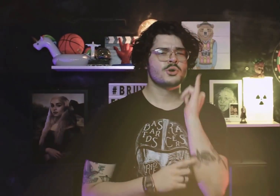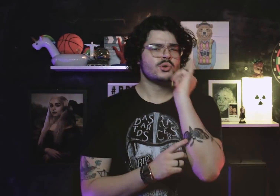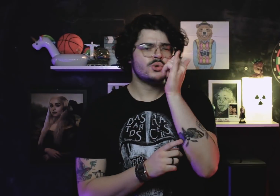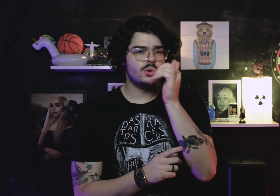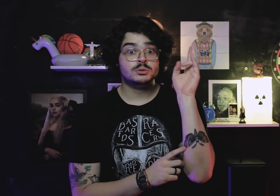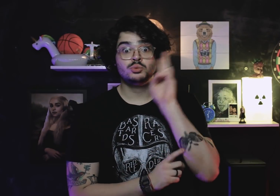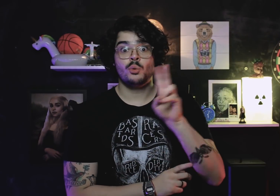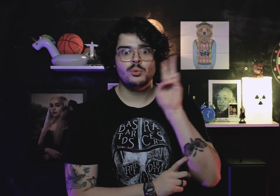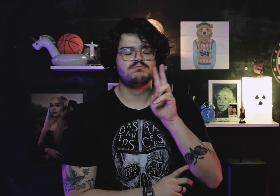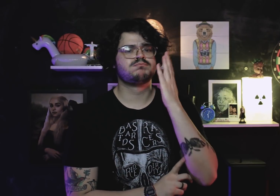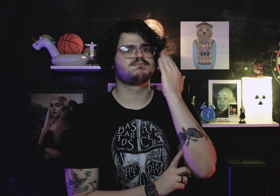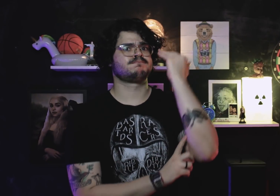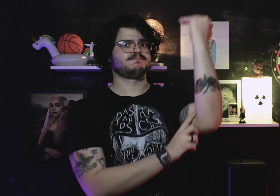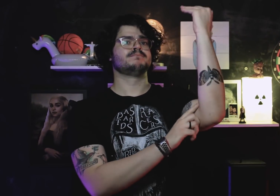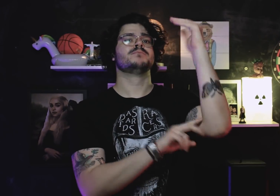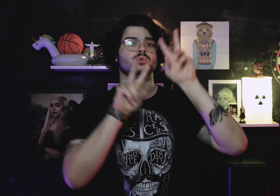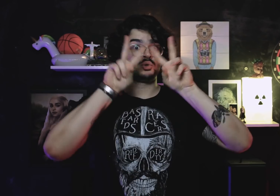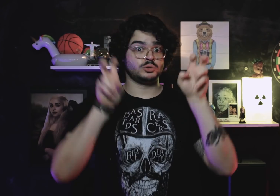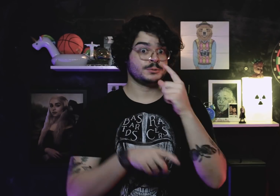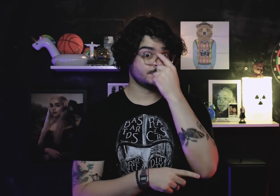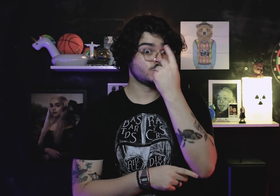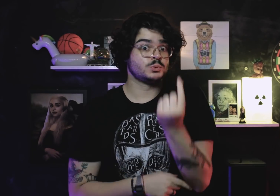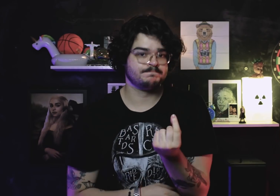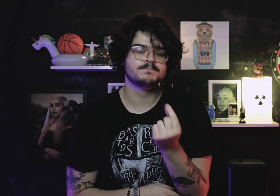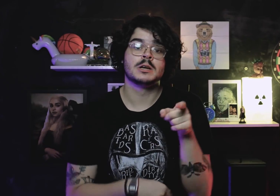Now I will tell a famous story of witches,